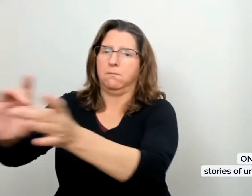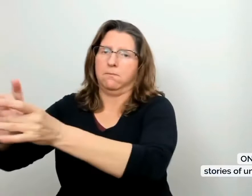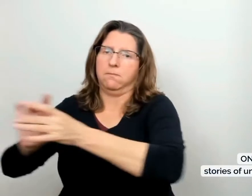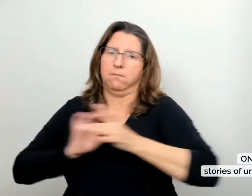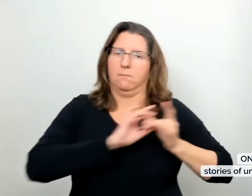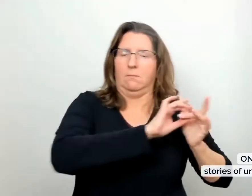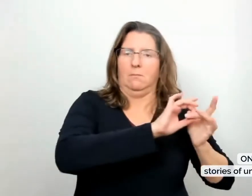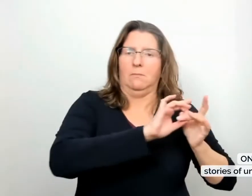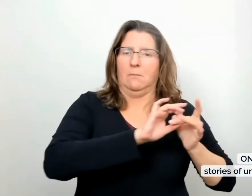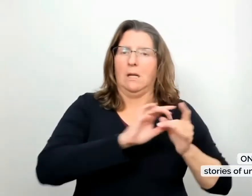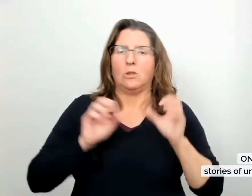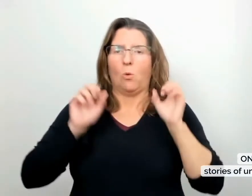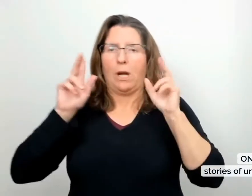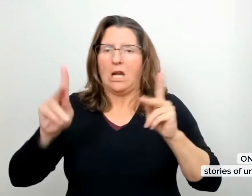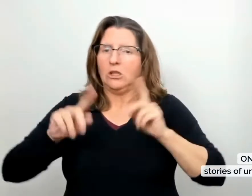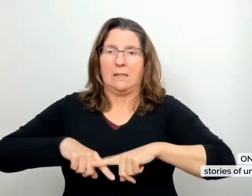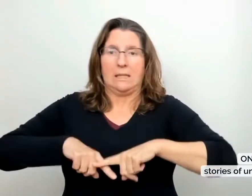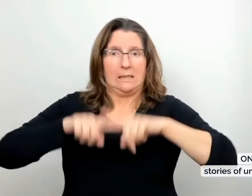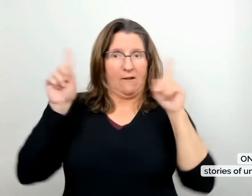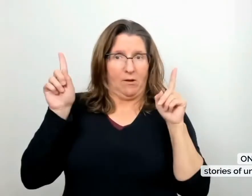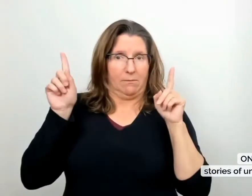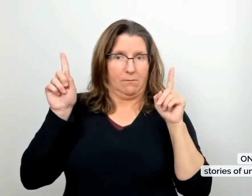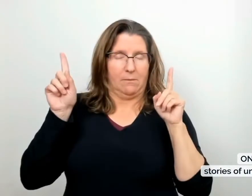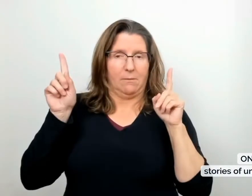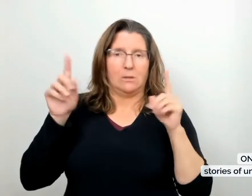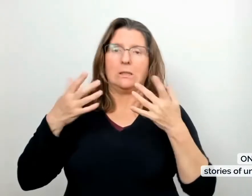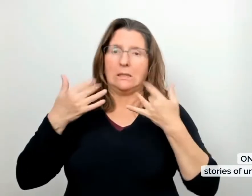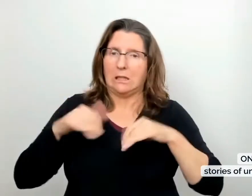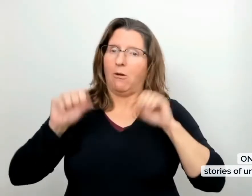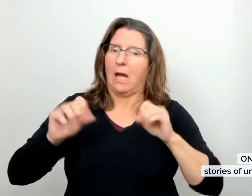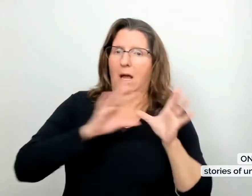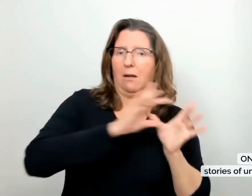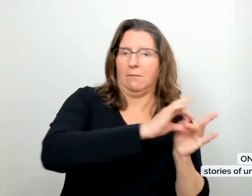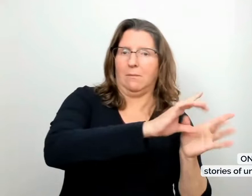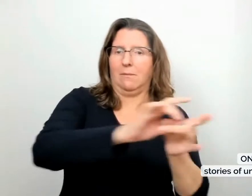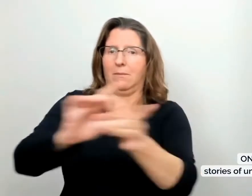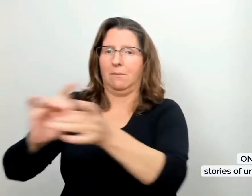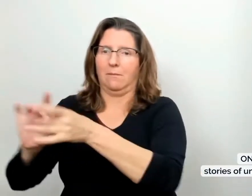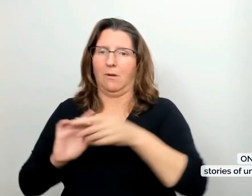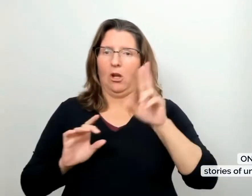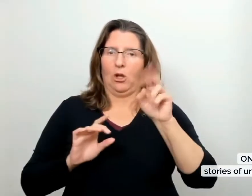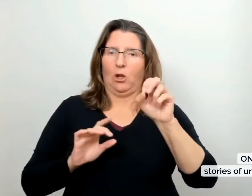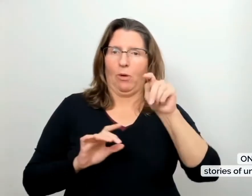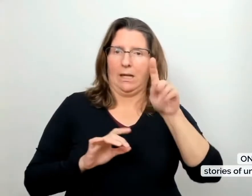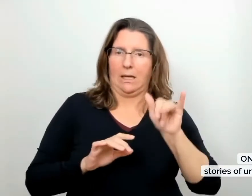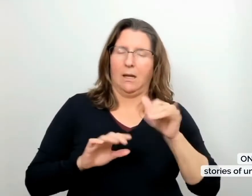That's how we create a sense of unity. We are all different, and we all belong.